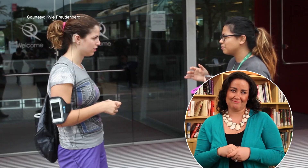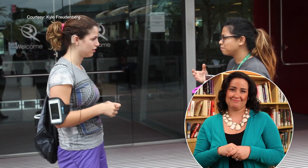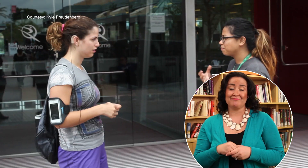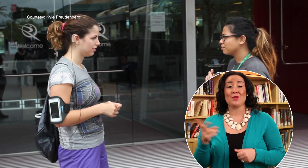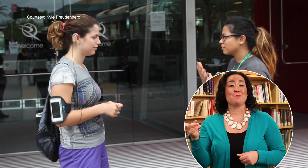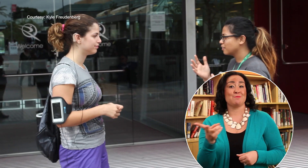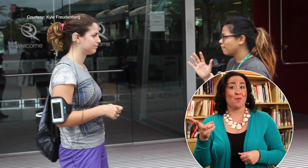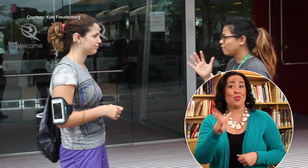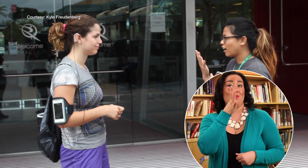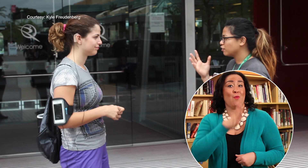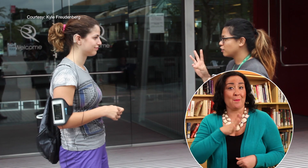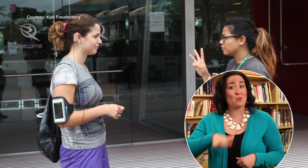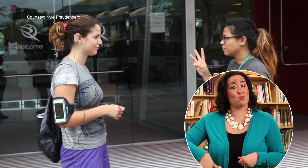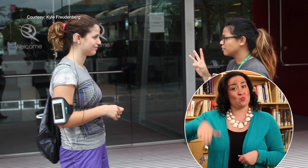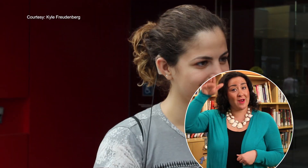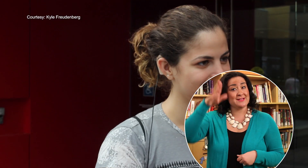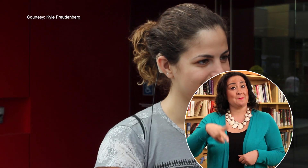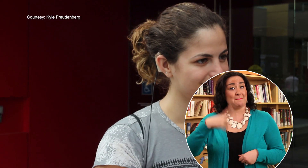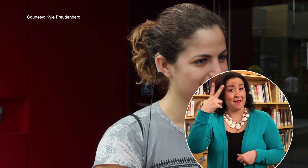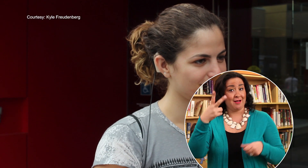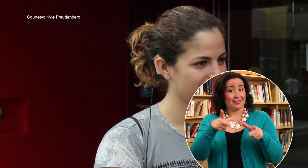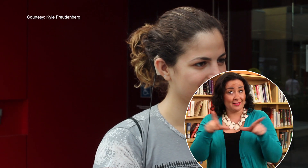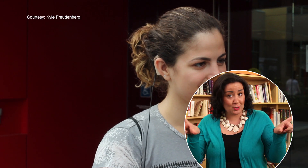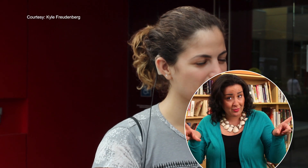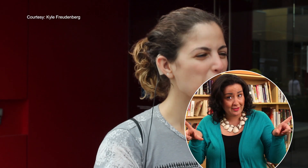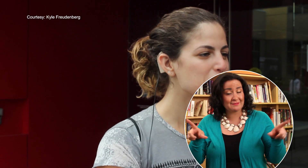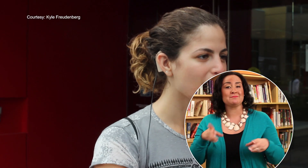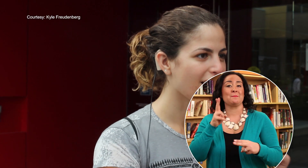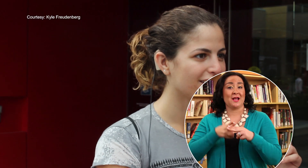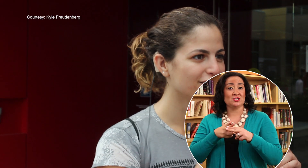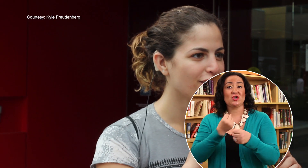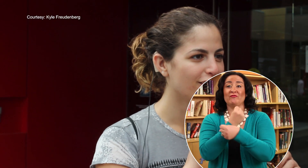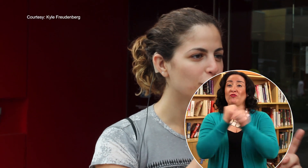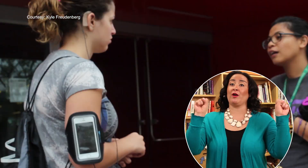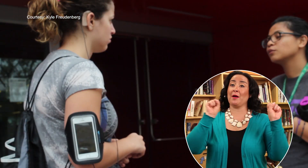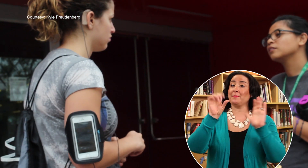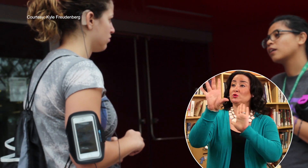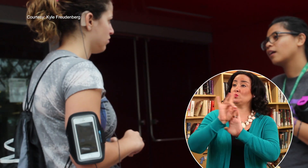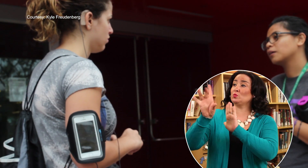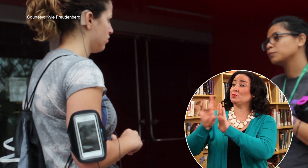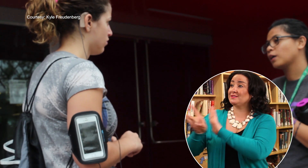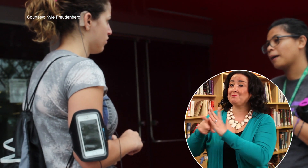Both women were raised bilingually and said the freedom to choose and communicate with